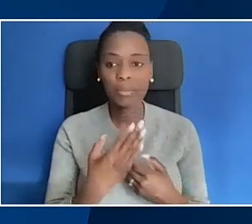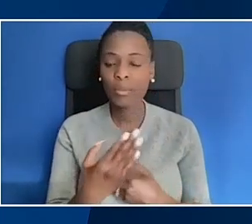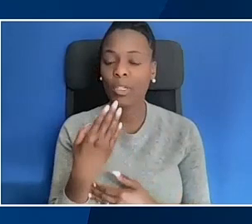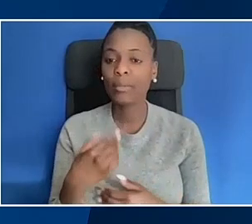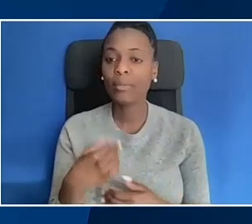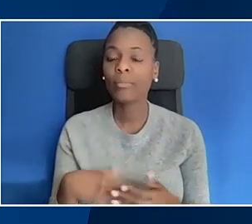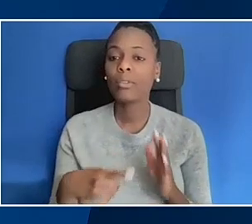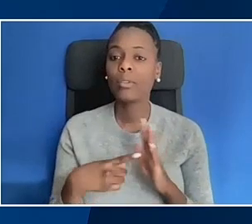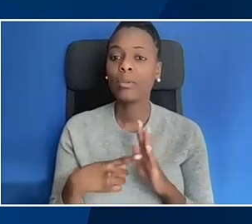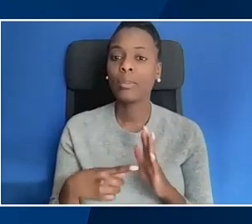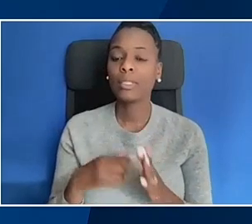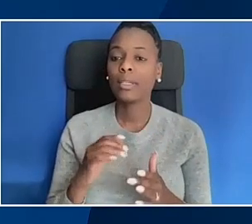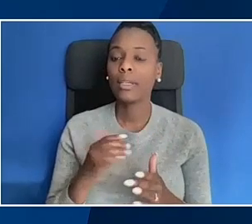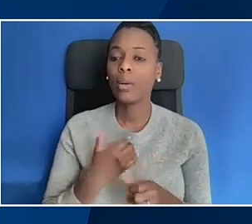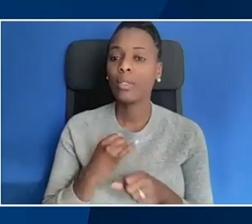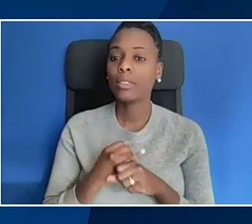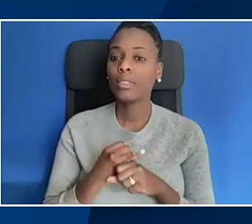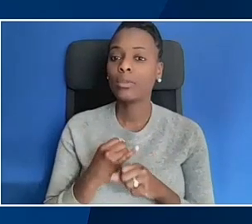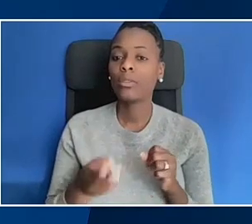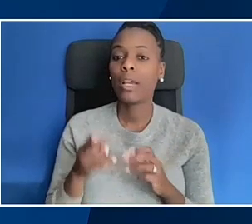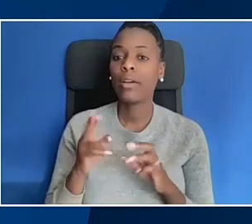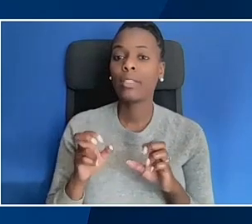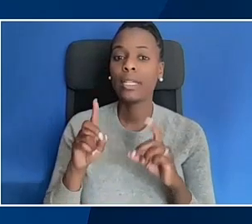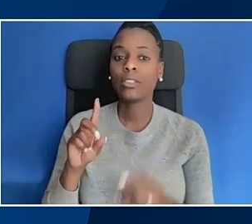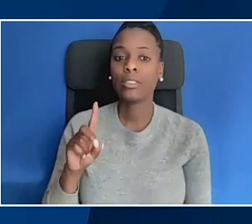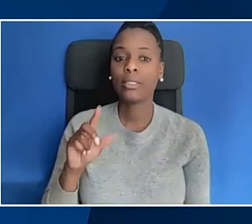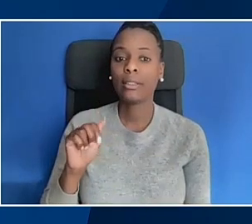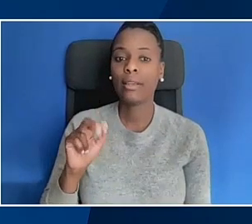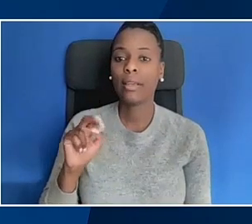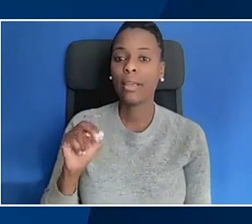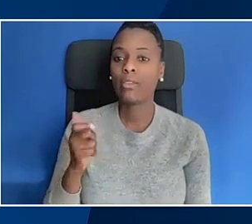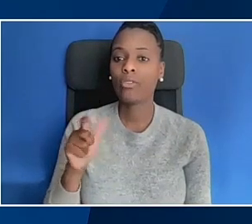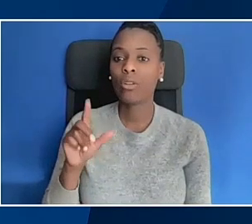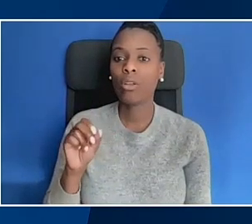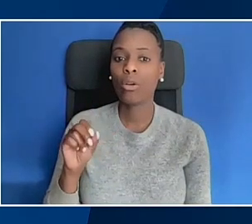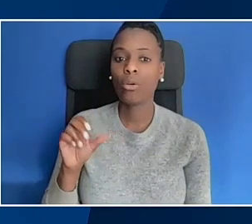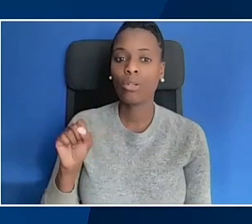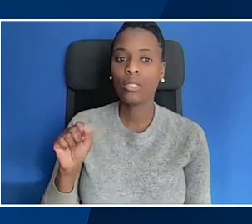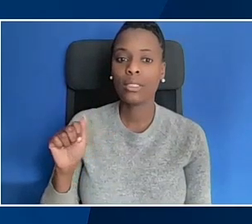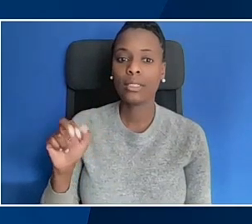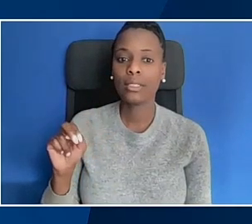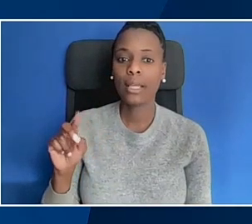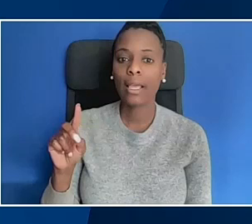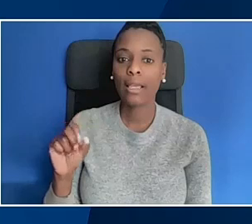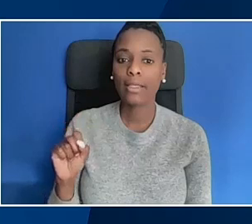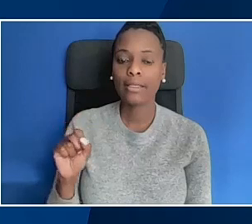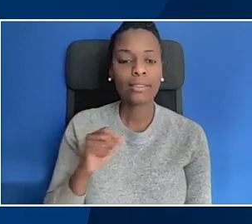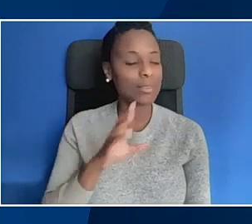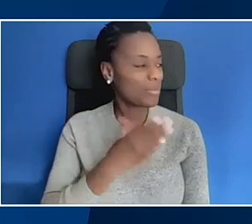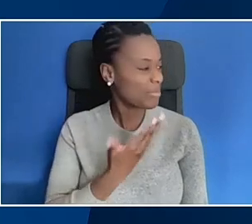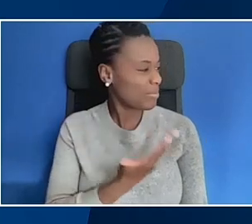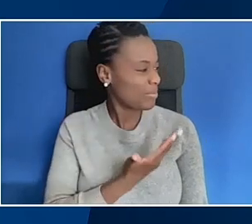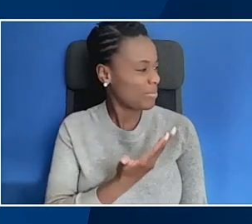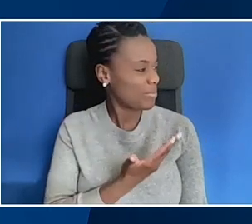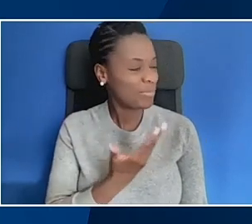education, D'Angelo Sands. Here. Good morning, D'Angelo.